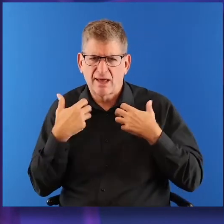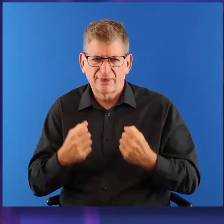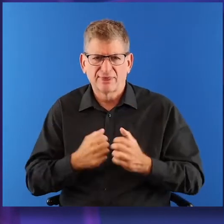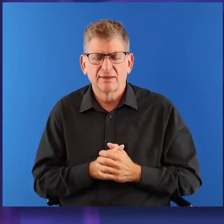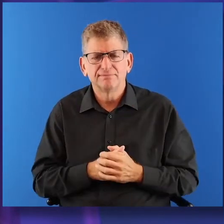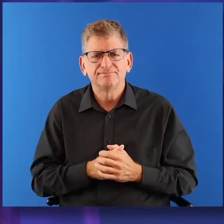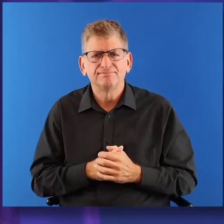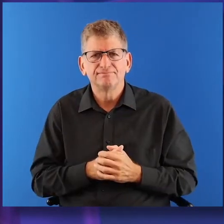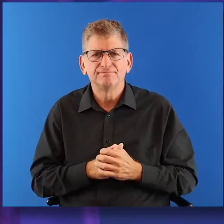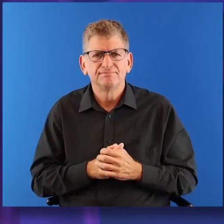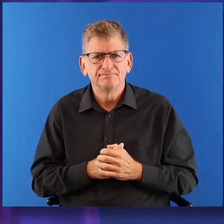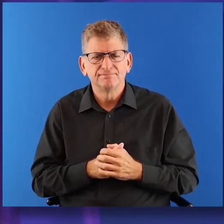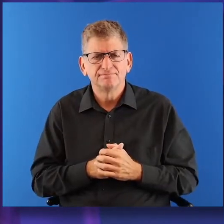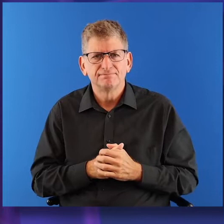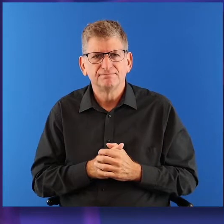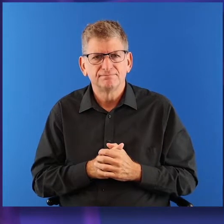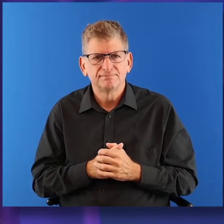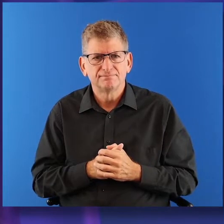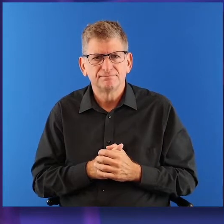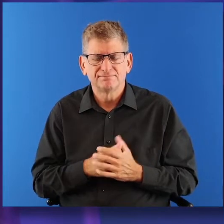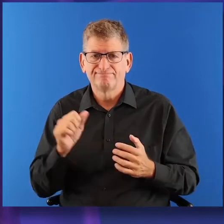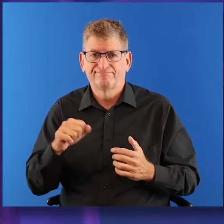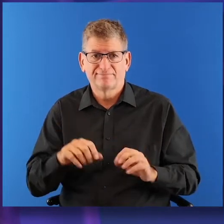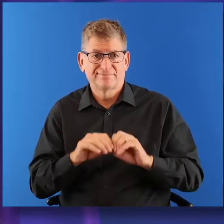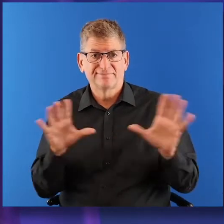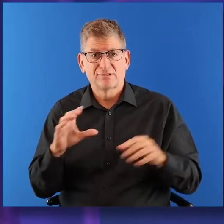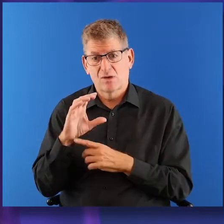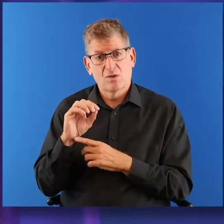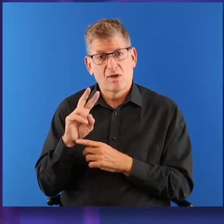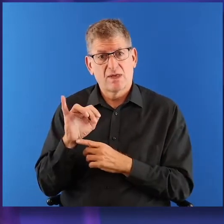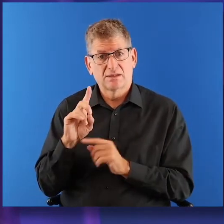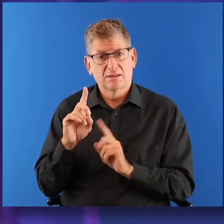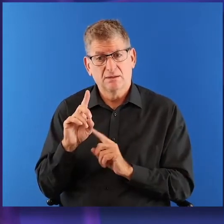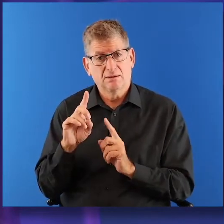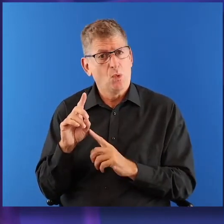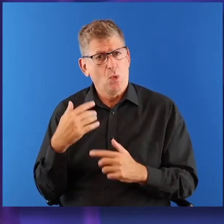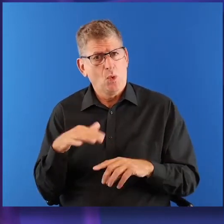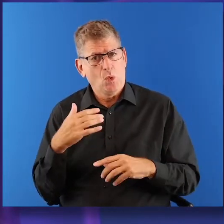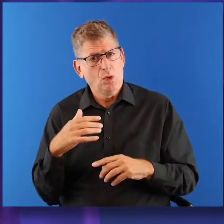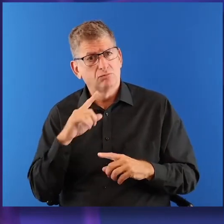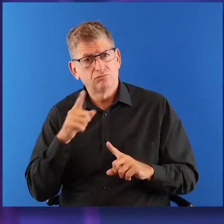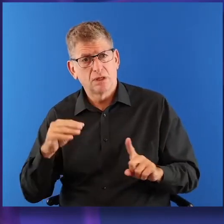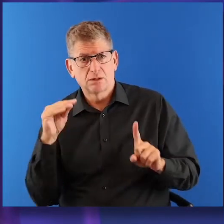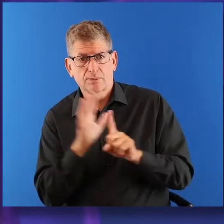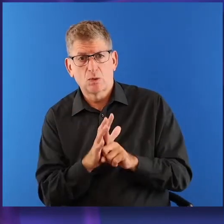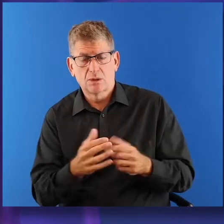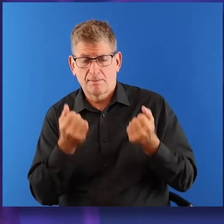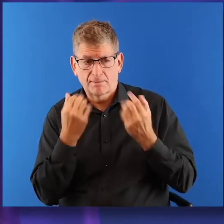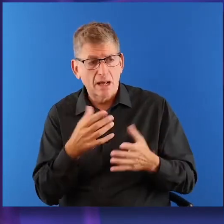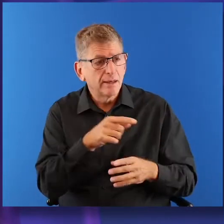It's clear, COVID exposed many of the gaps that exist in most local,